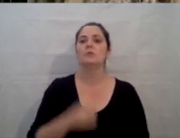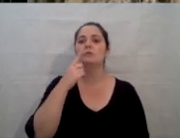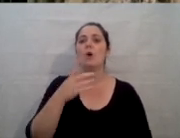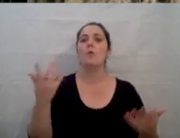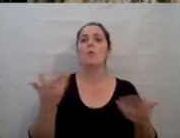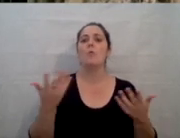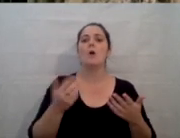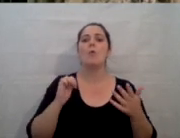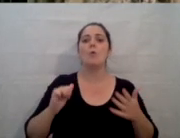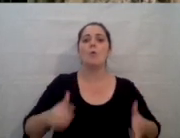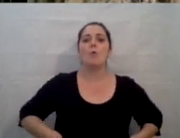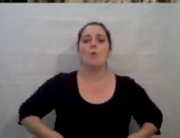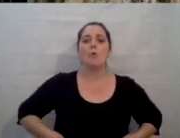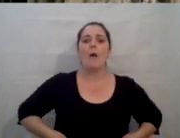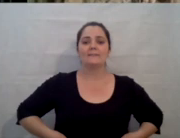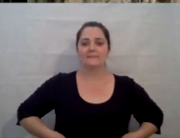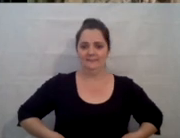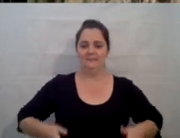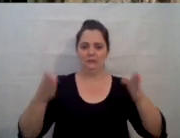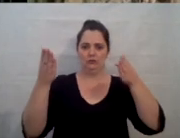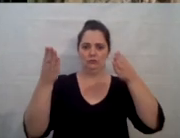coming out to her weight-bearing leg,